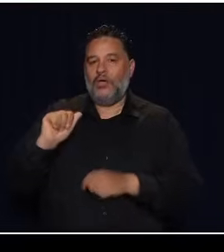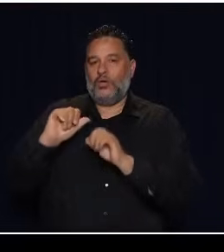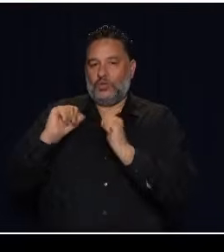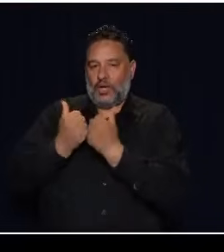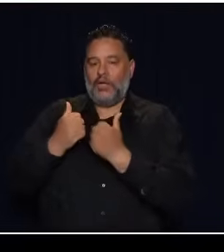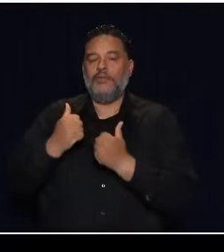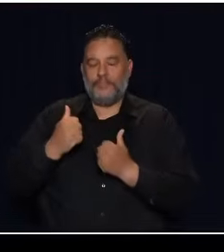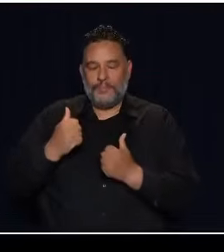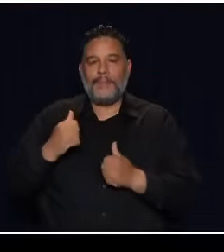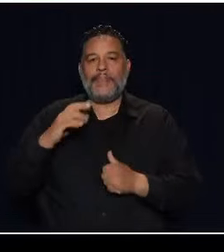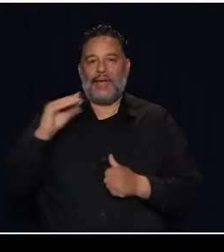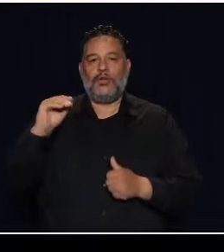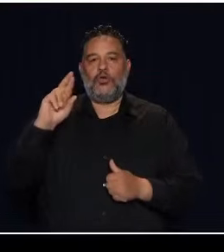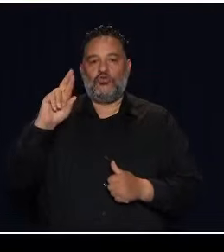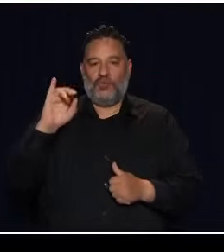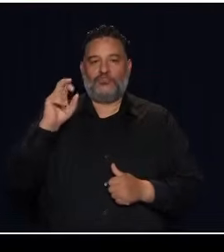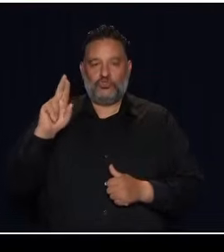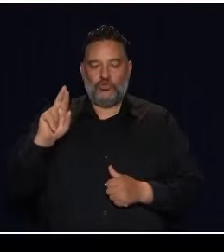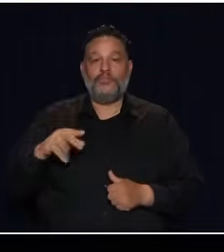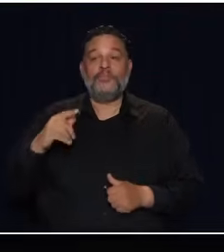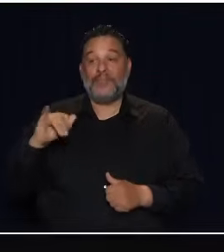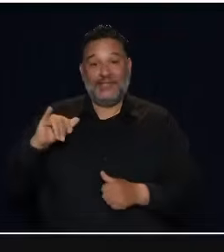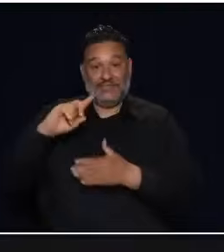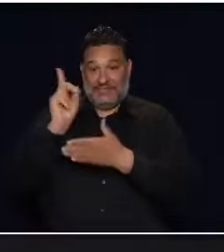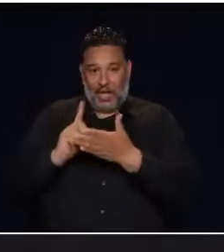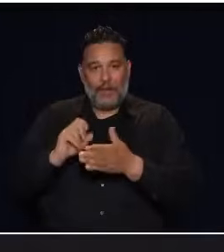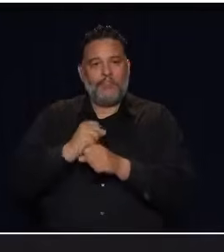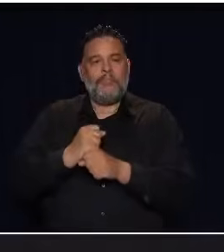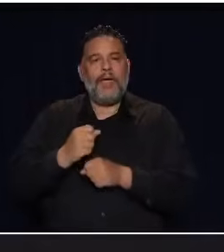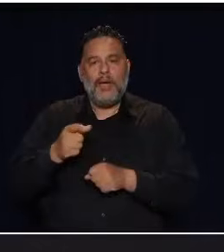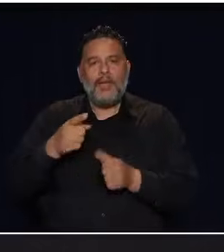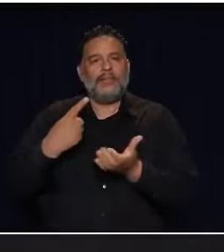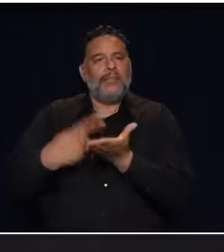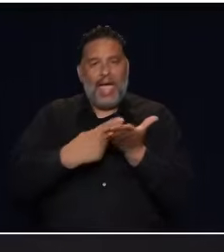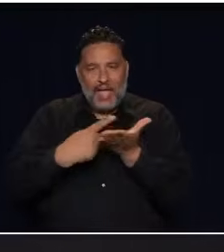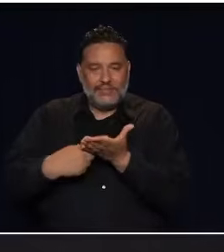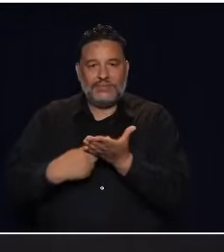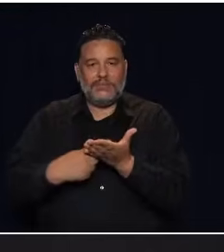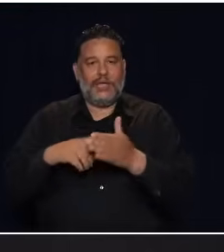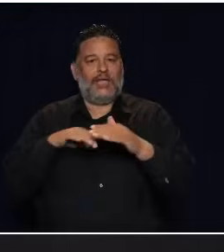THE ARIZONA MEDIA ASSOCIATION AND RIESTER. IT'S A PARTNERSHIP DESIGNED TO